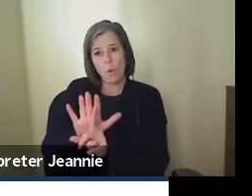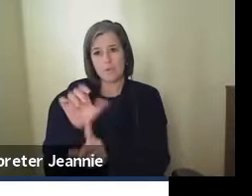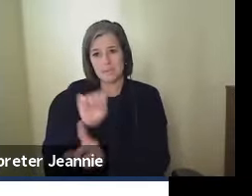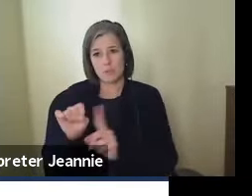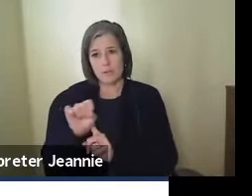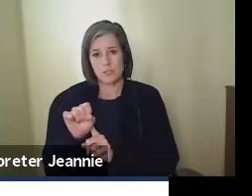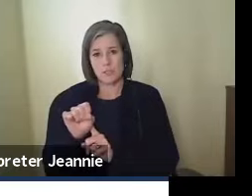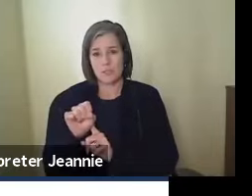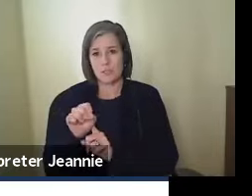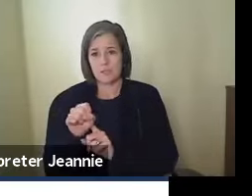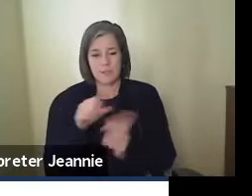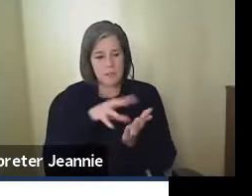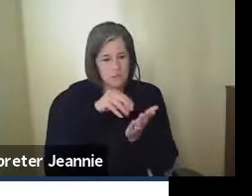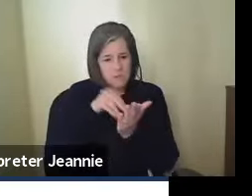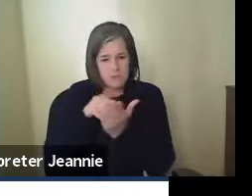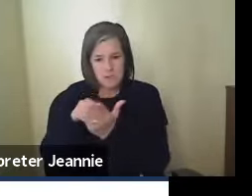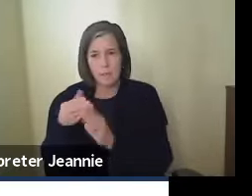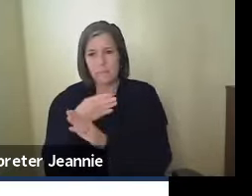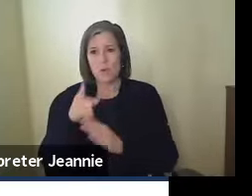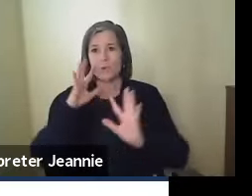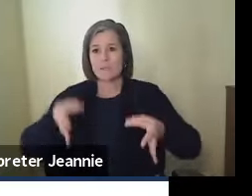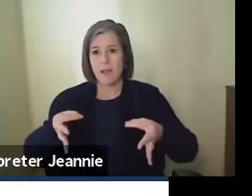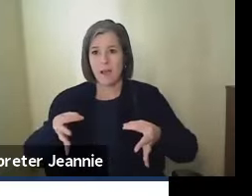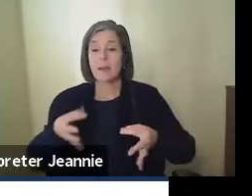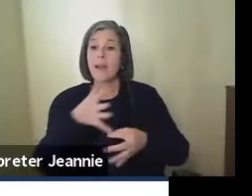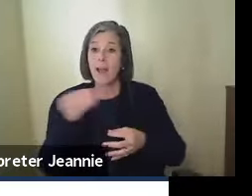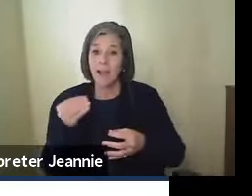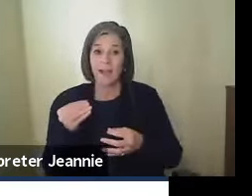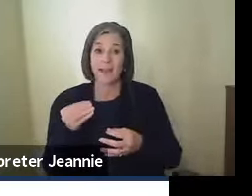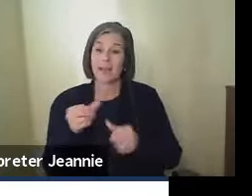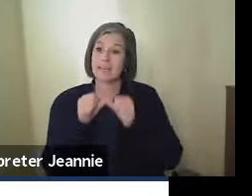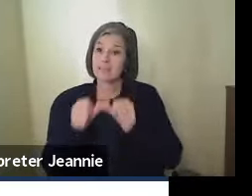before you make your decision. And stay up to date before as Dr. Fiscus